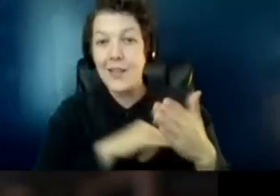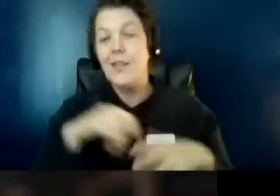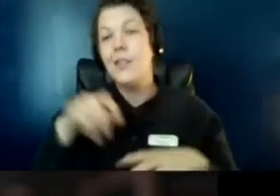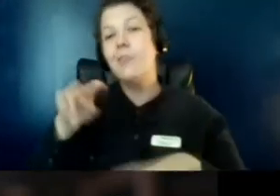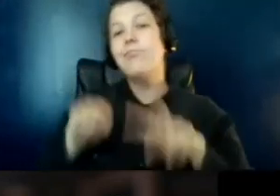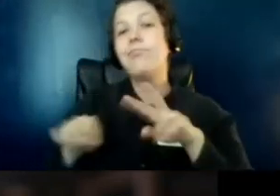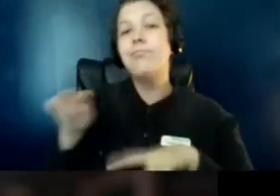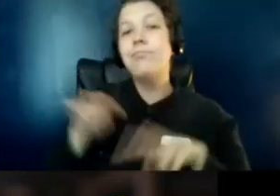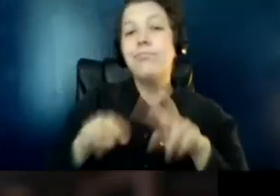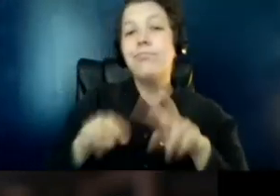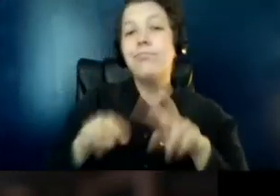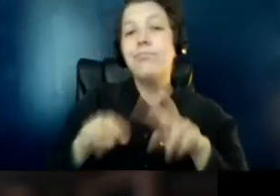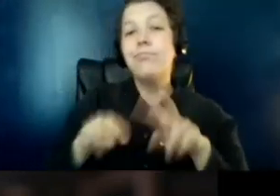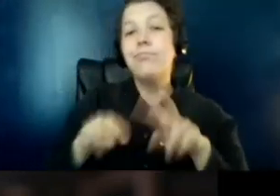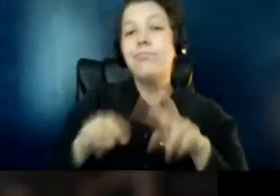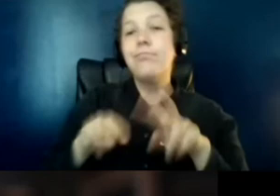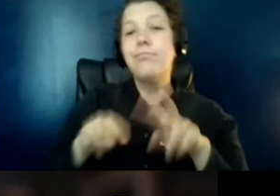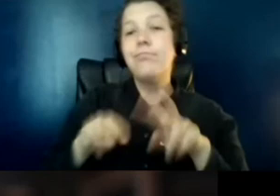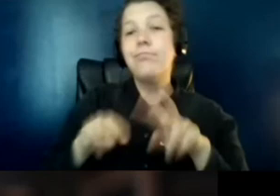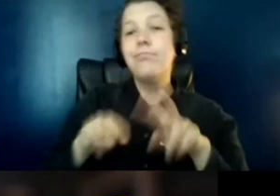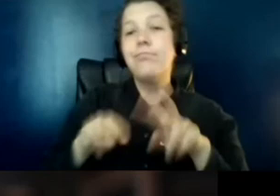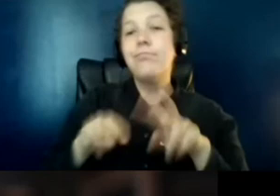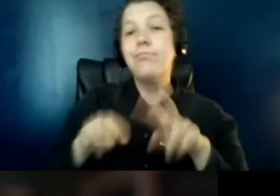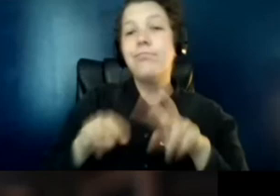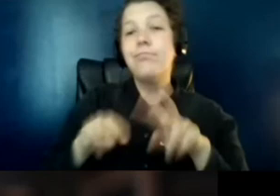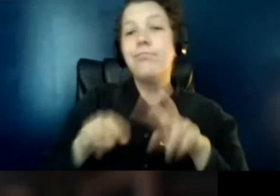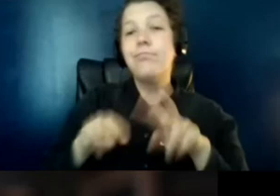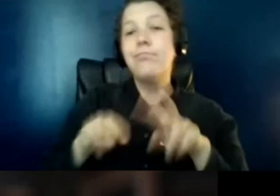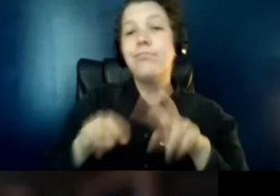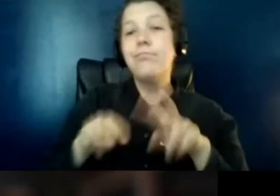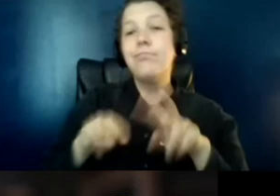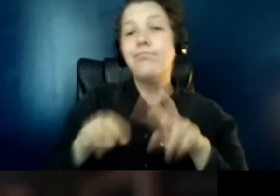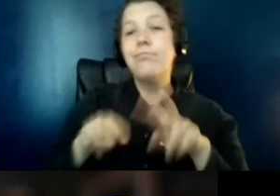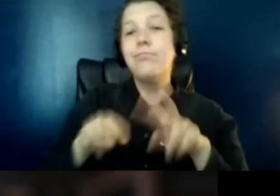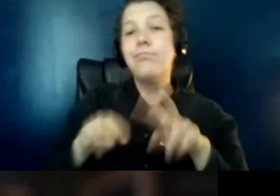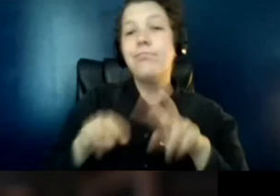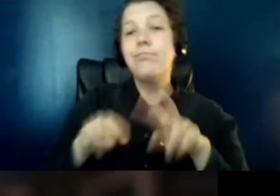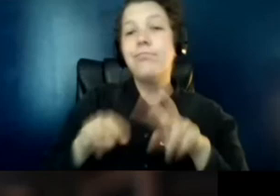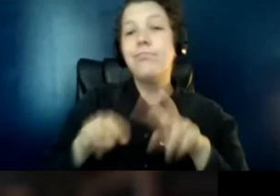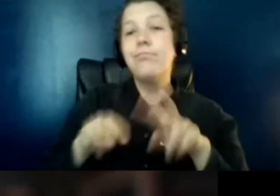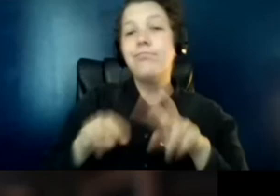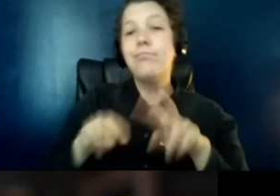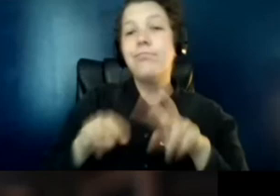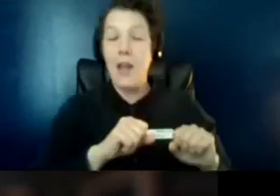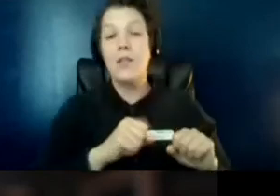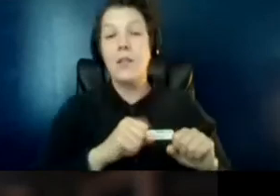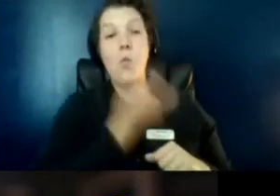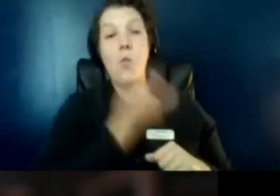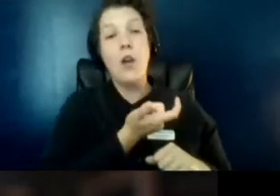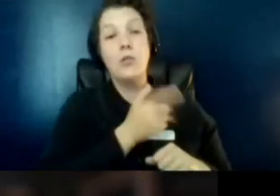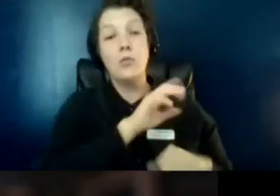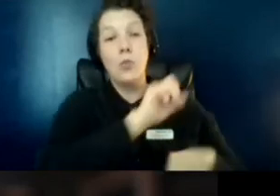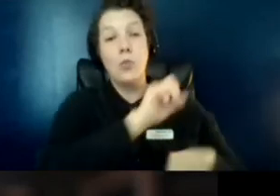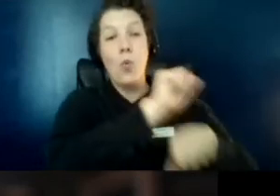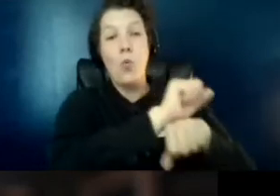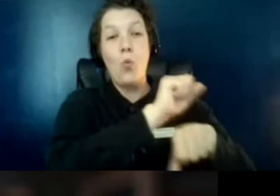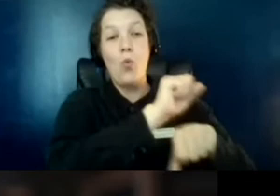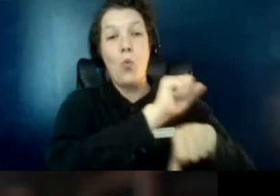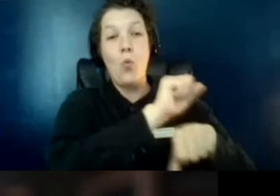workforce, you're spending time watching people work. If you're designing schools. It's the